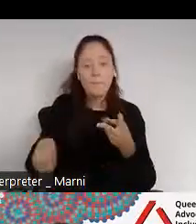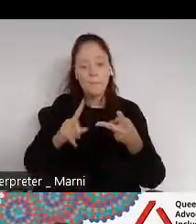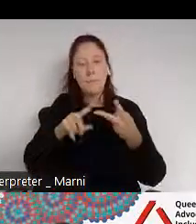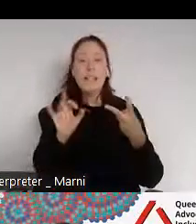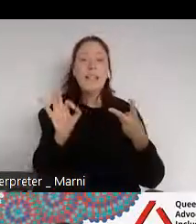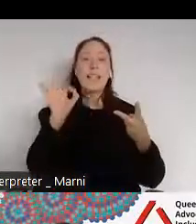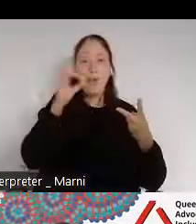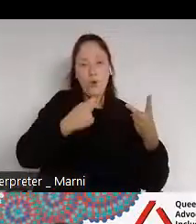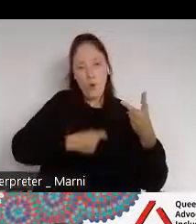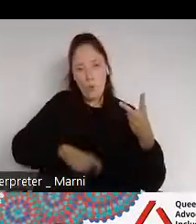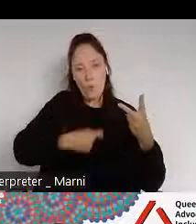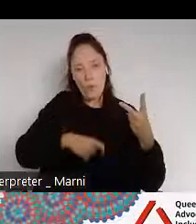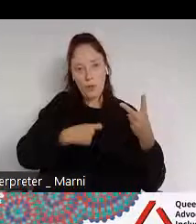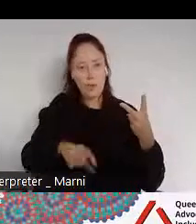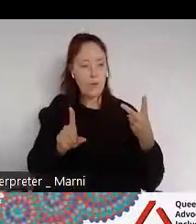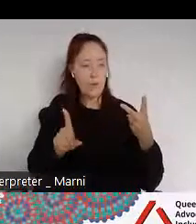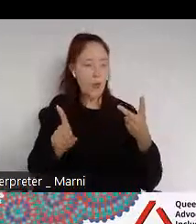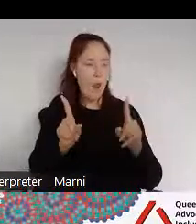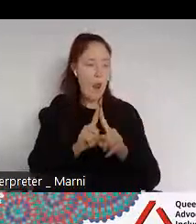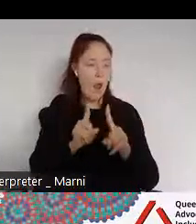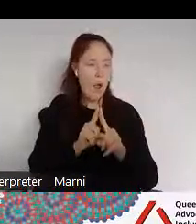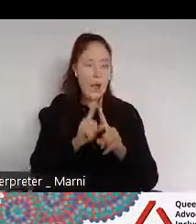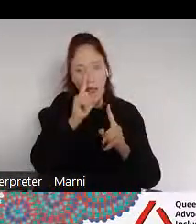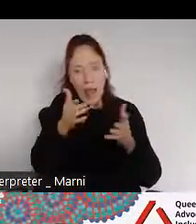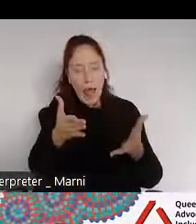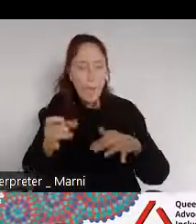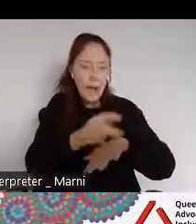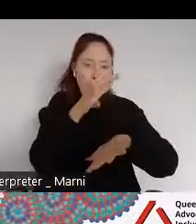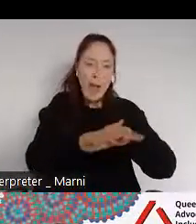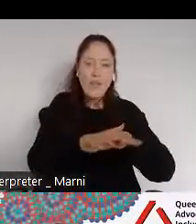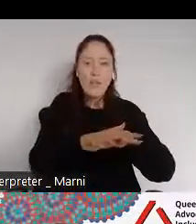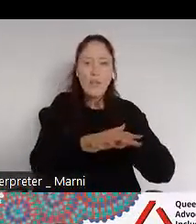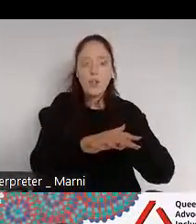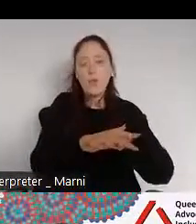or revoking a will, consenting to marriage, special health matters such as sterilisation,